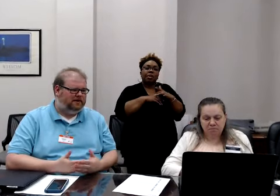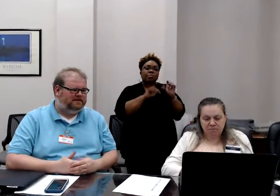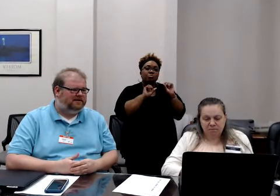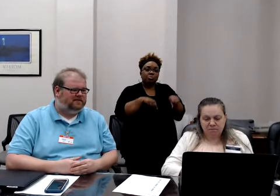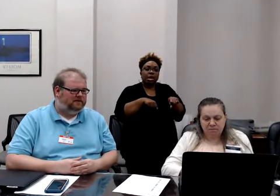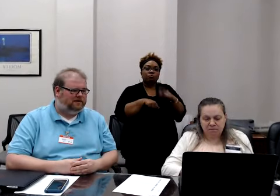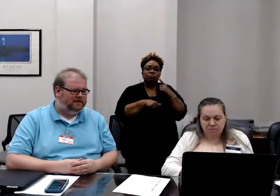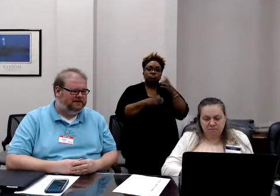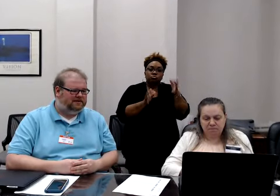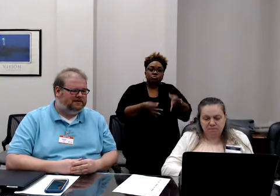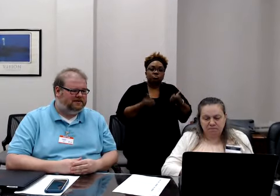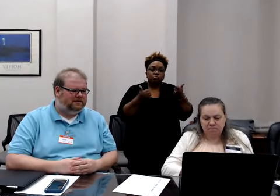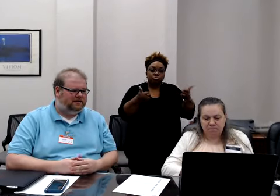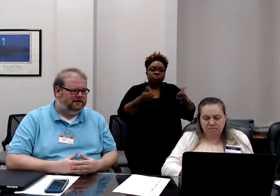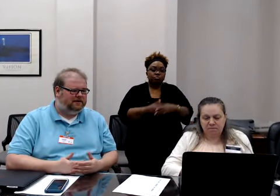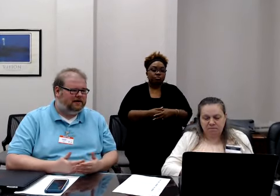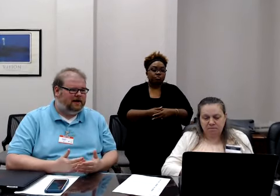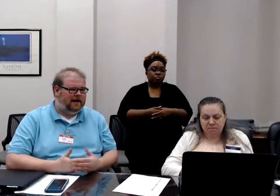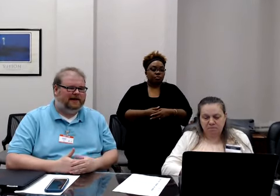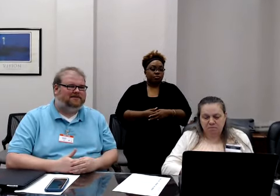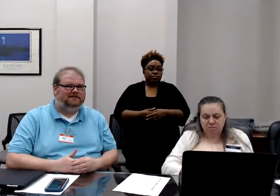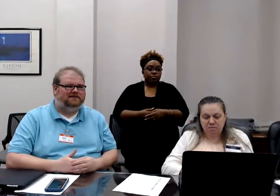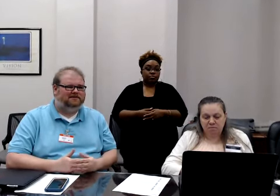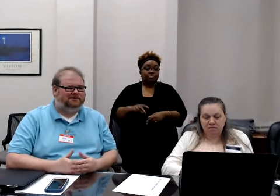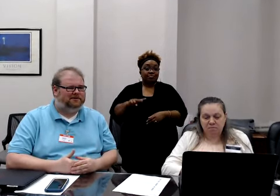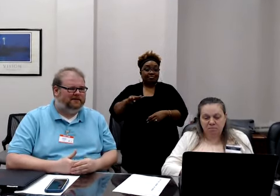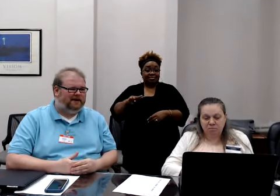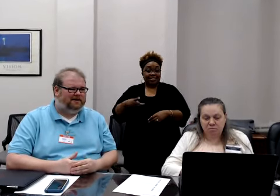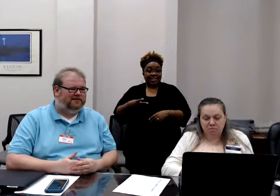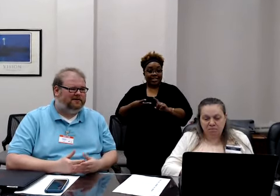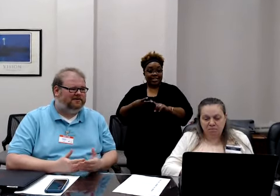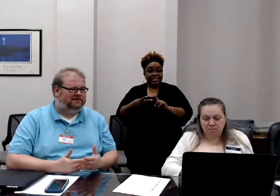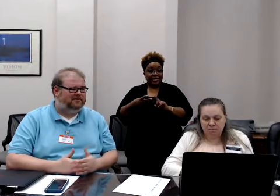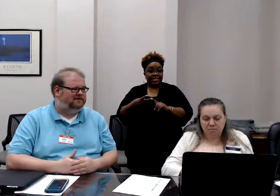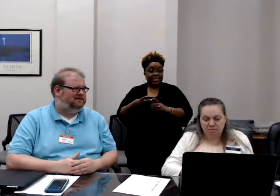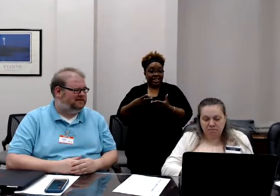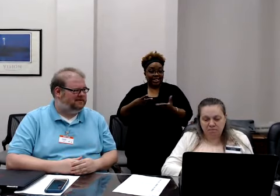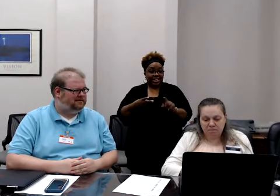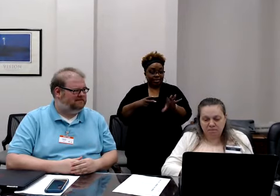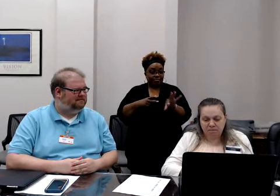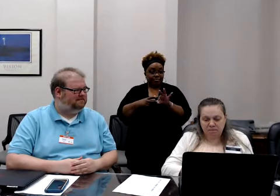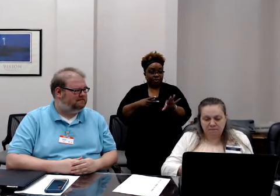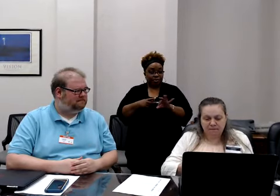The second one is the access to your ballot through our secure select system.